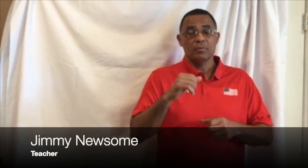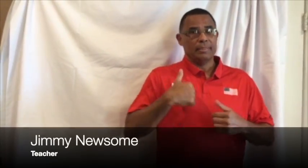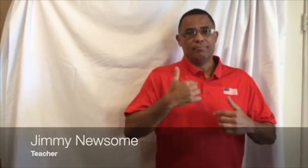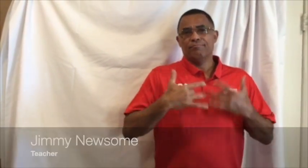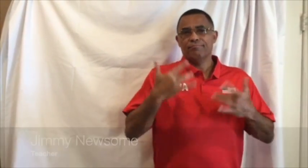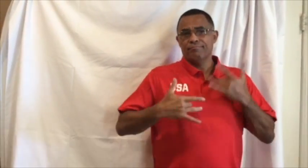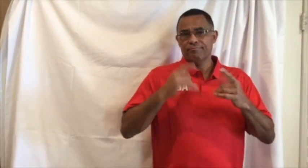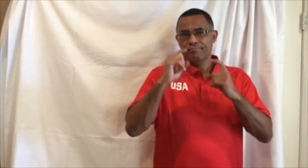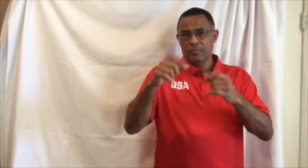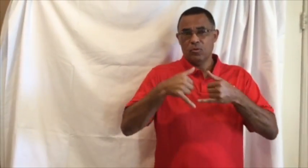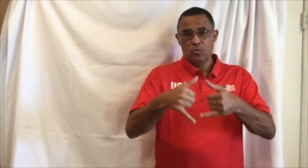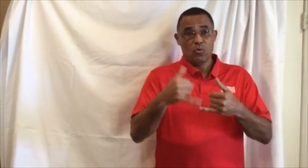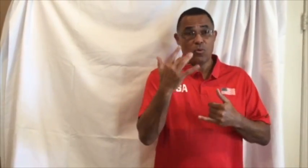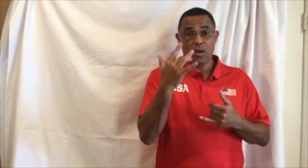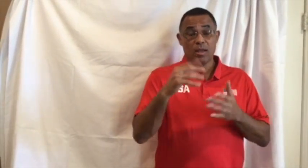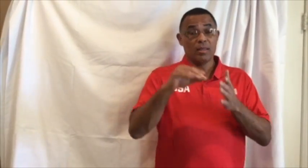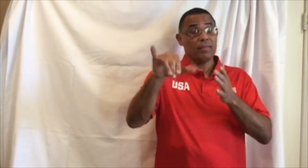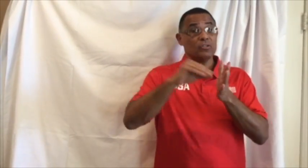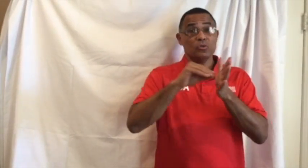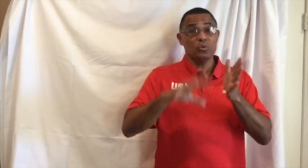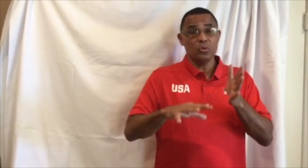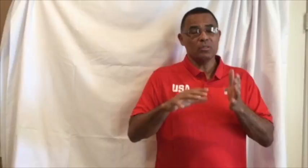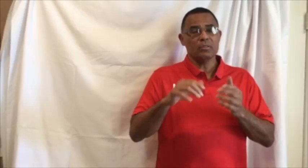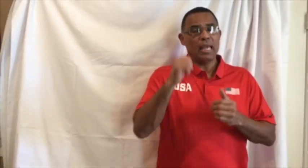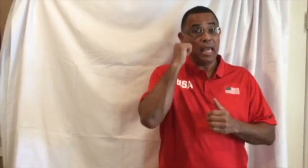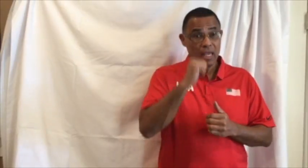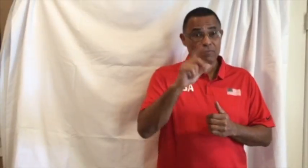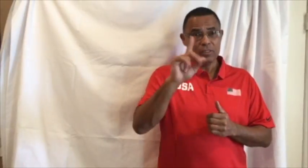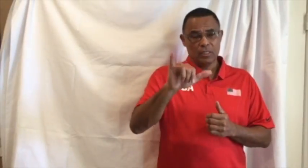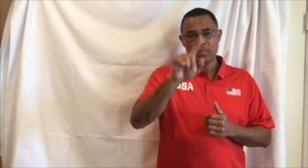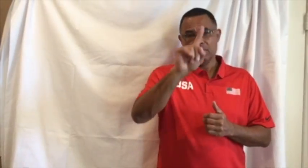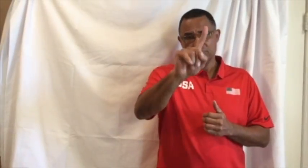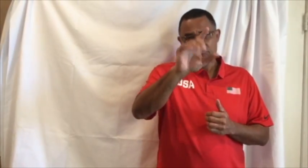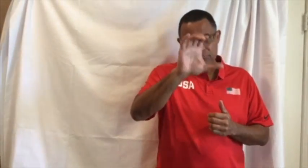year. And I'm really excited to provide this award because